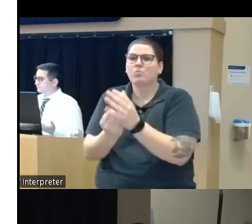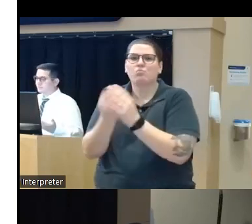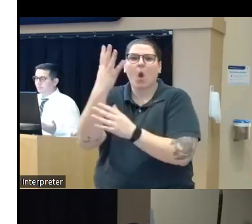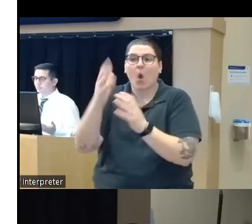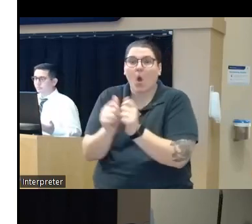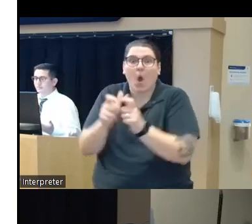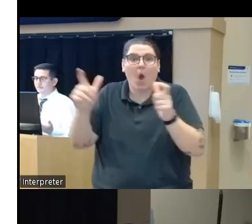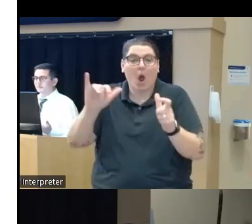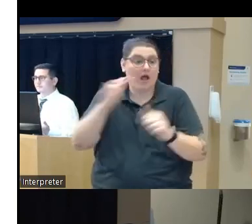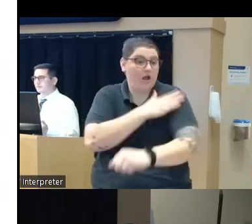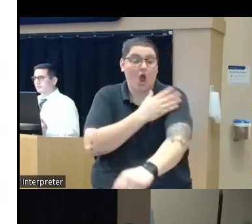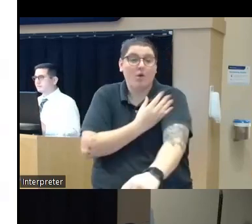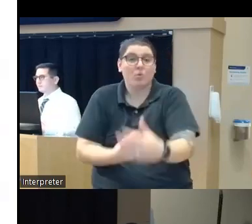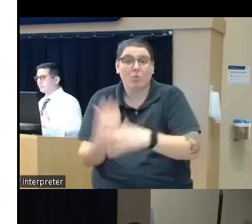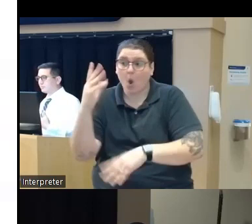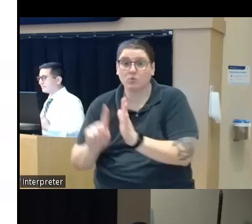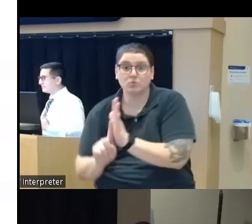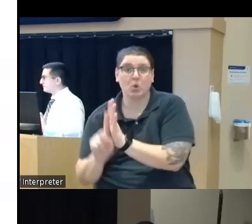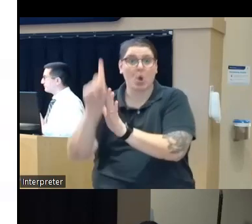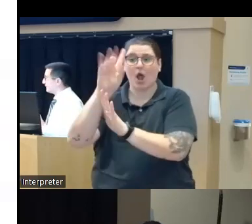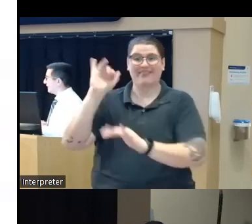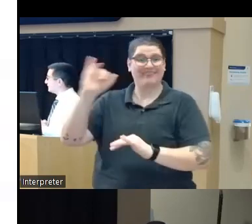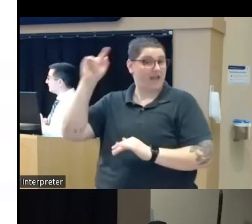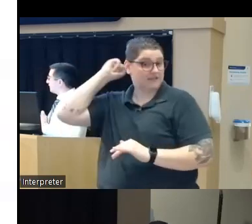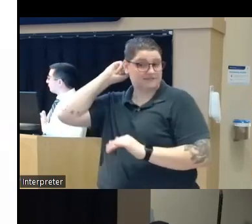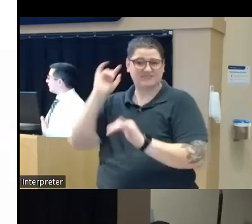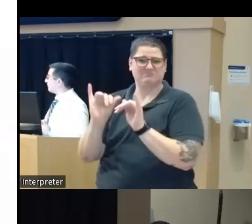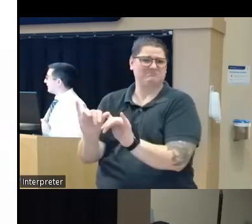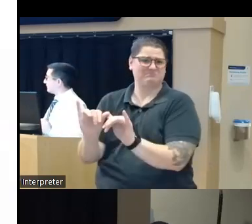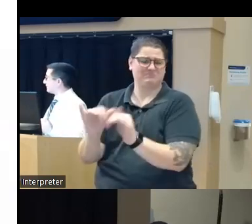as much as cortical thickness does the cortical thickness is something that has a greater impact